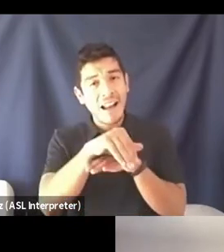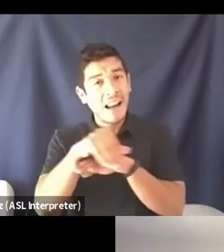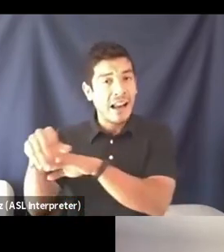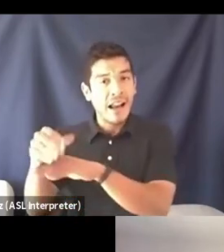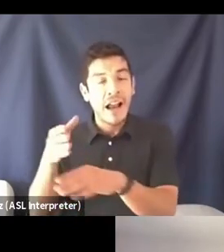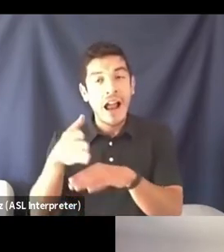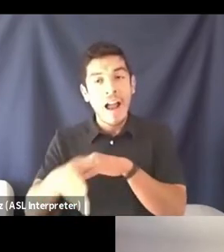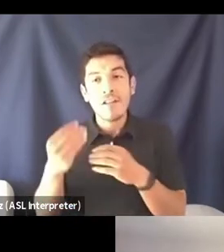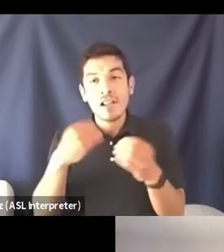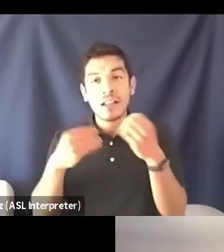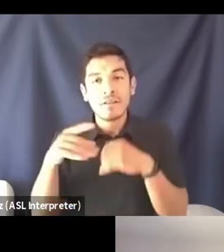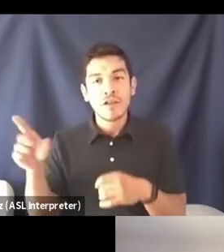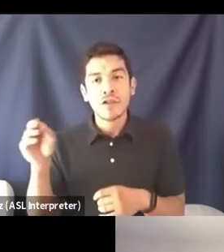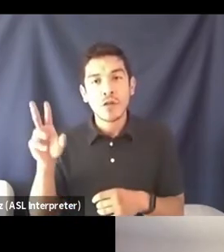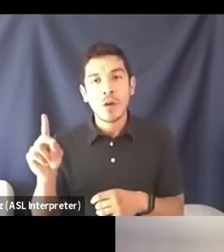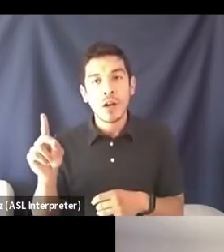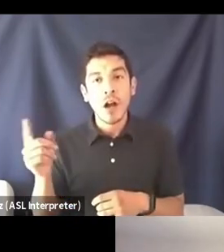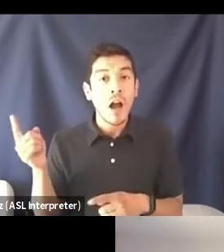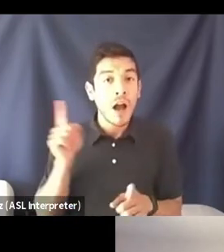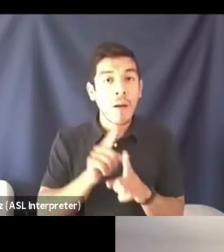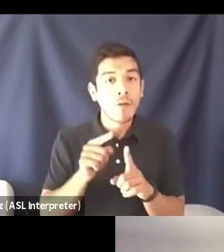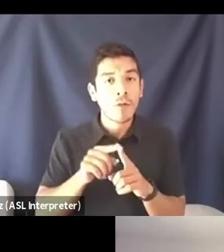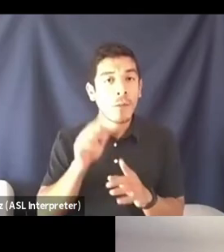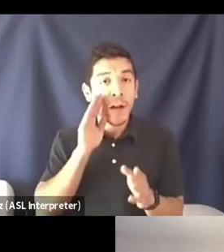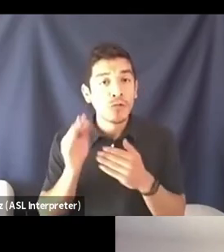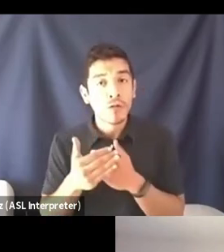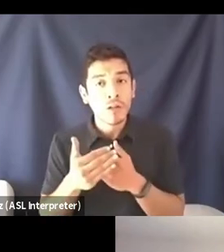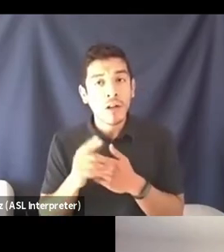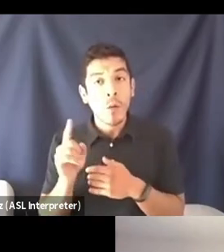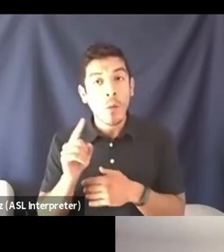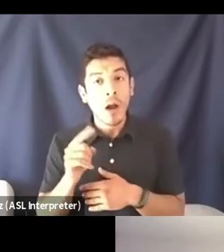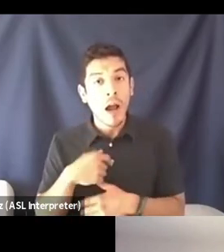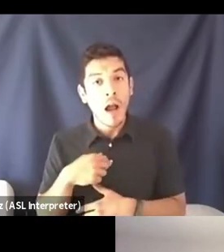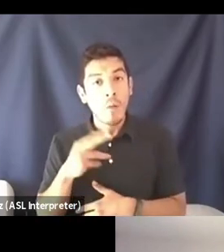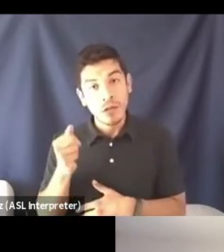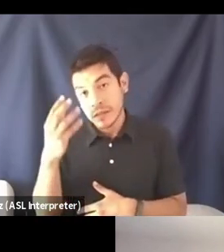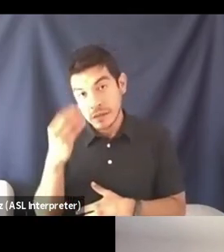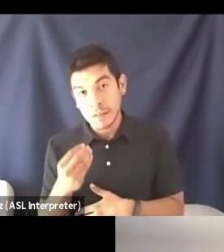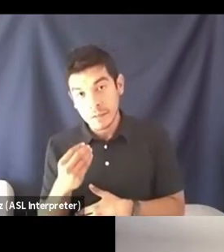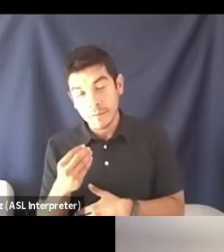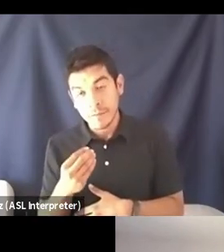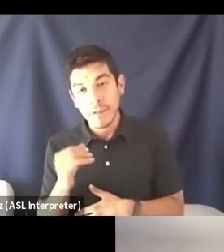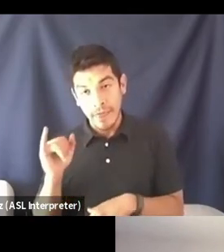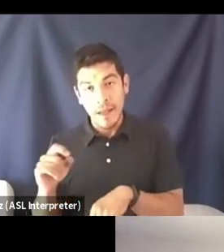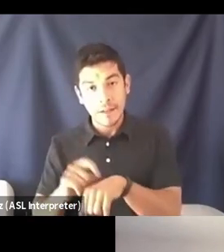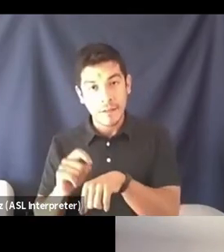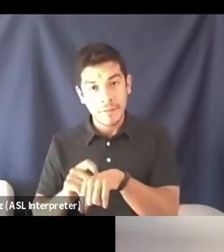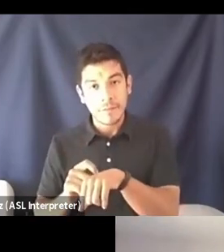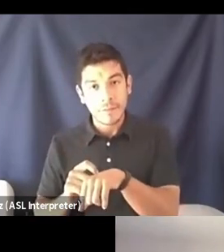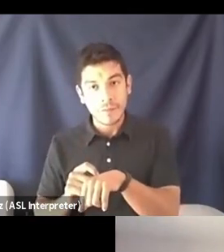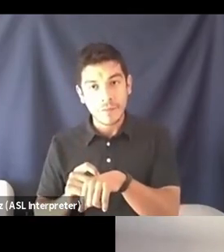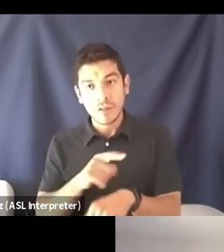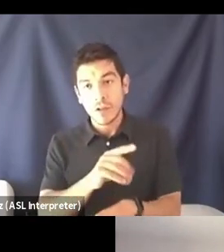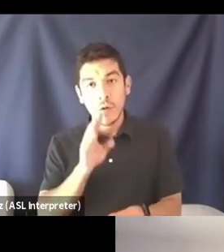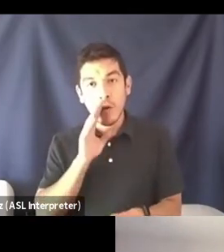she would come to the bedroom where I stayed at that time. Like she chatted with me